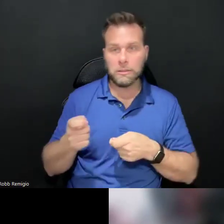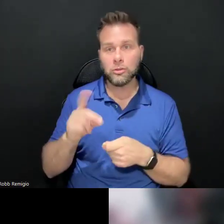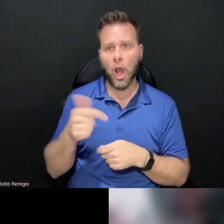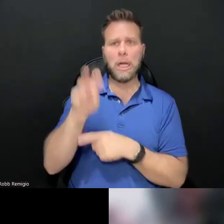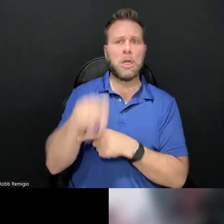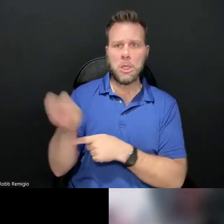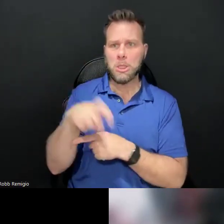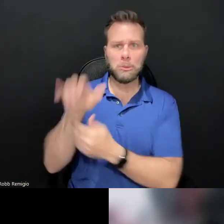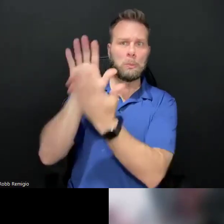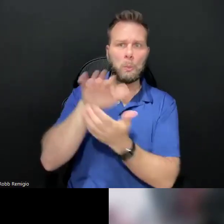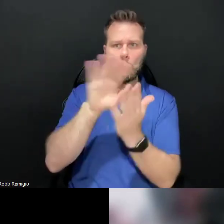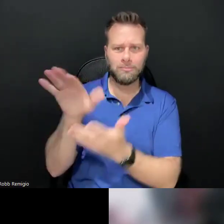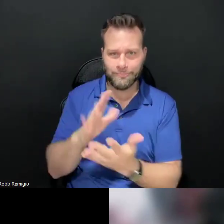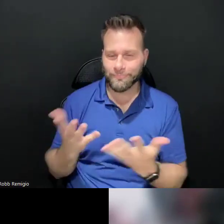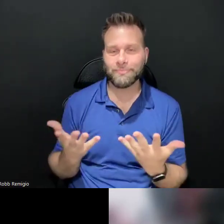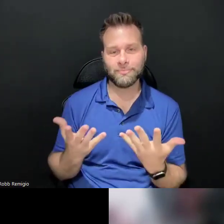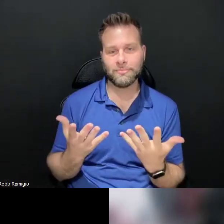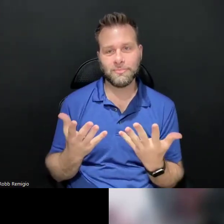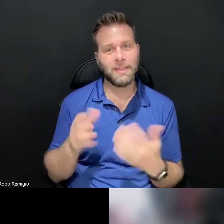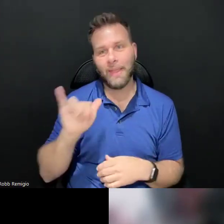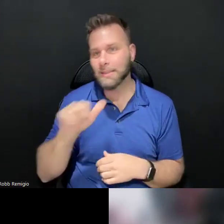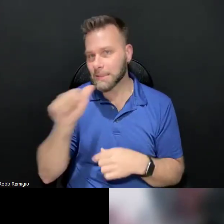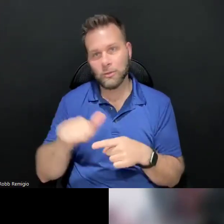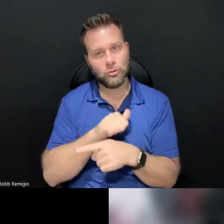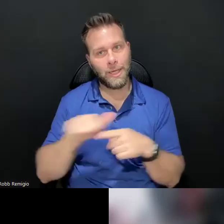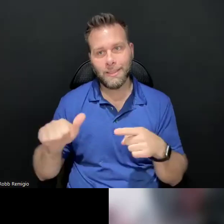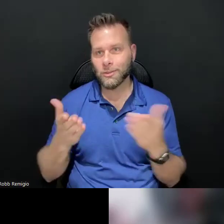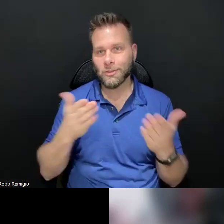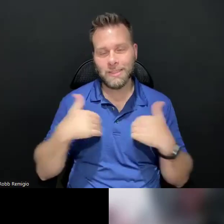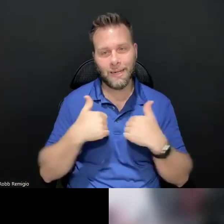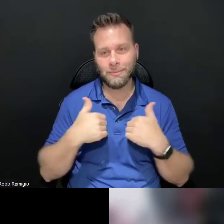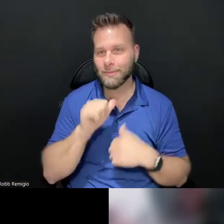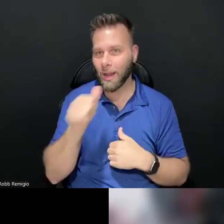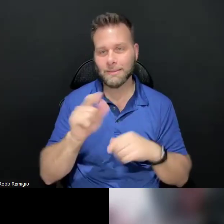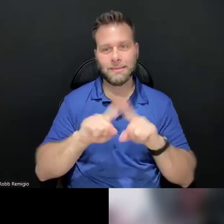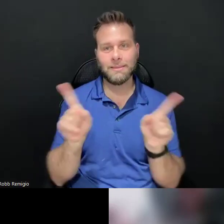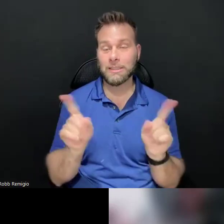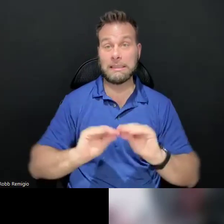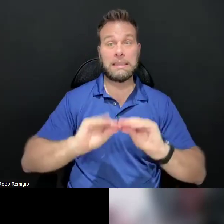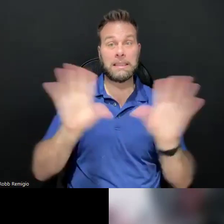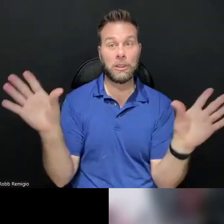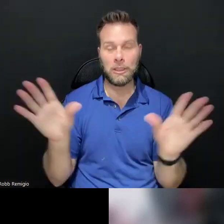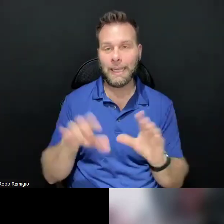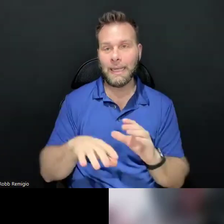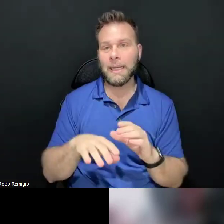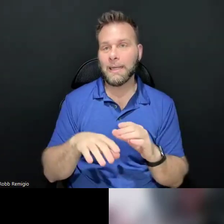the dog and the dog is like (Indicating), and to go something with spittle flying or something, that's not a trained